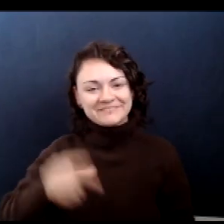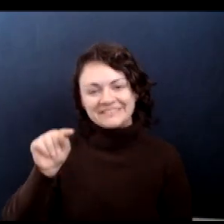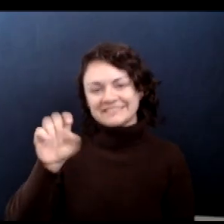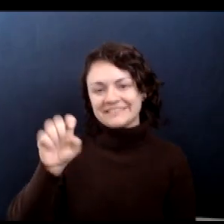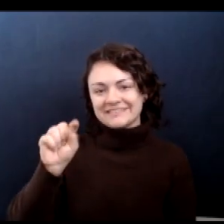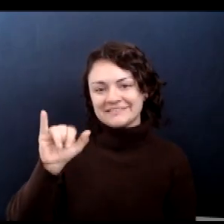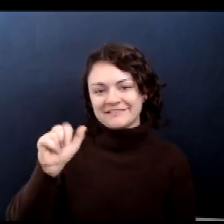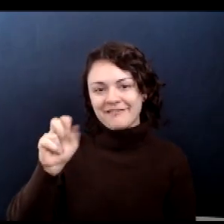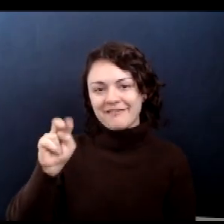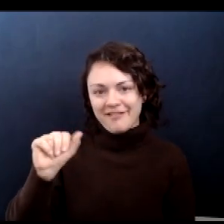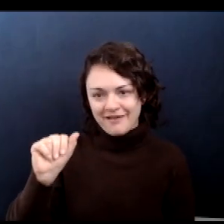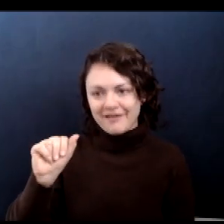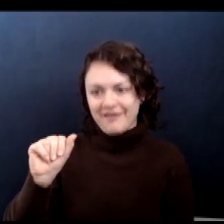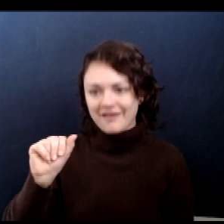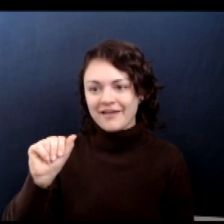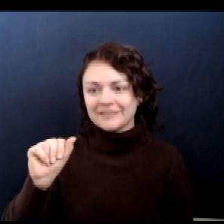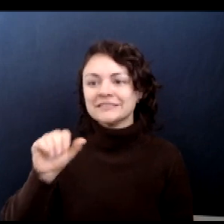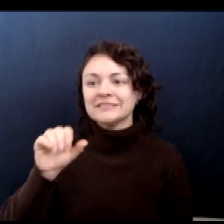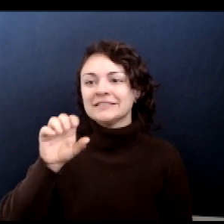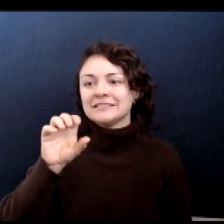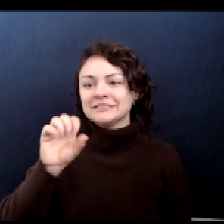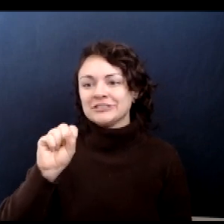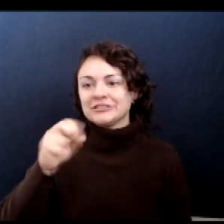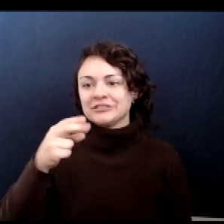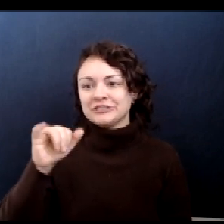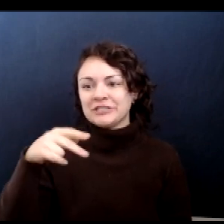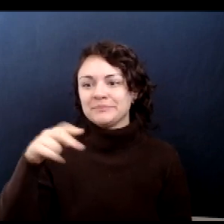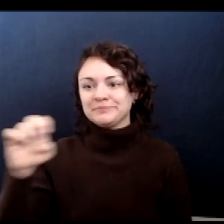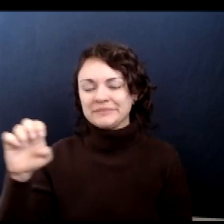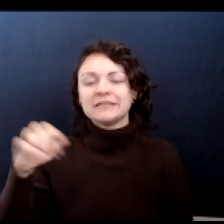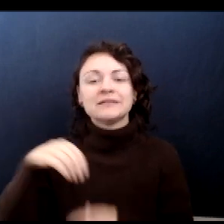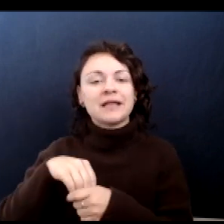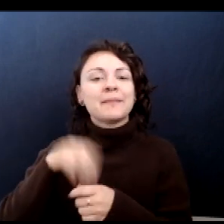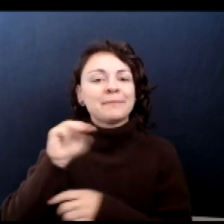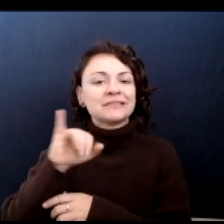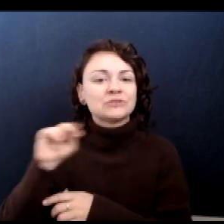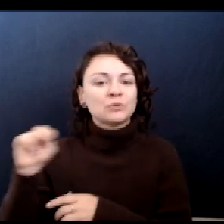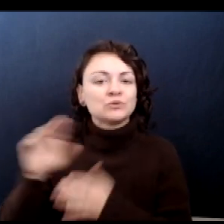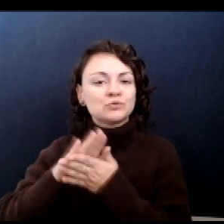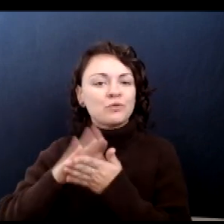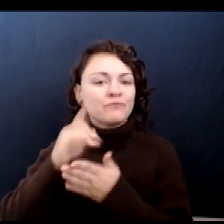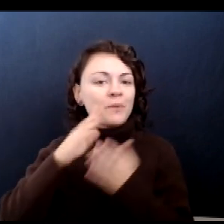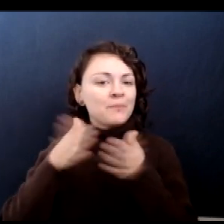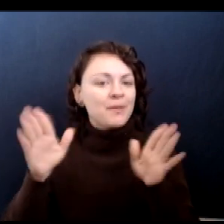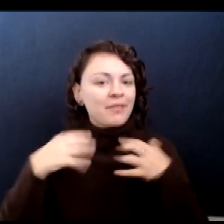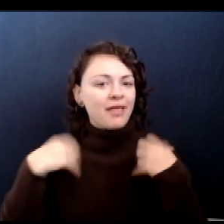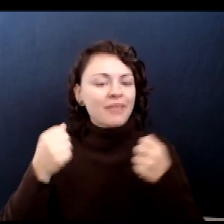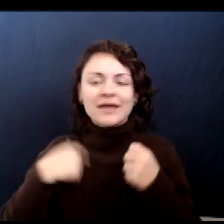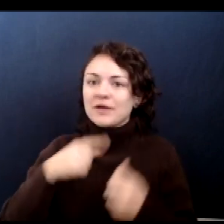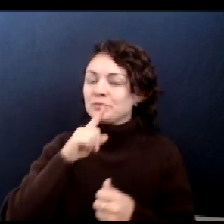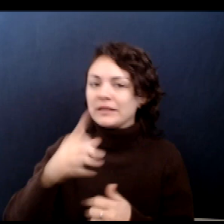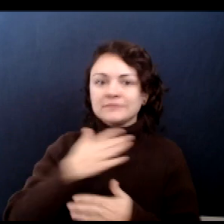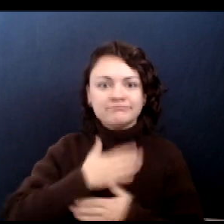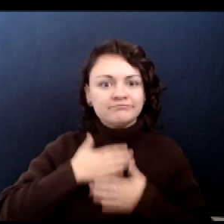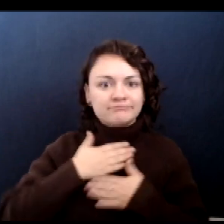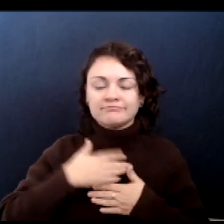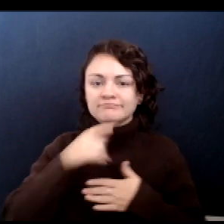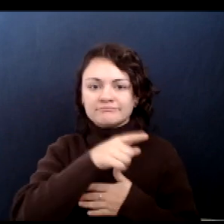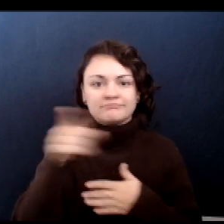I'm a professor at the University of Minnesota School of Public Health. And just really enjoy these presentations. Such an honor to participate